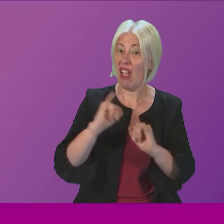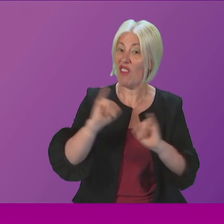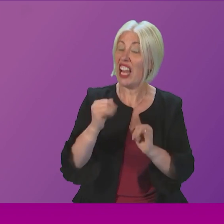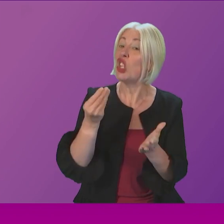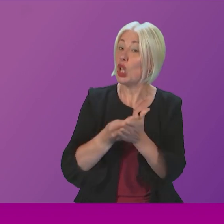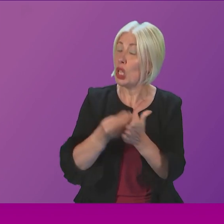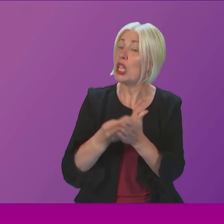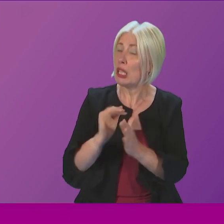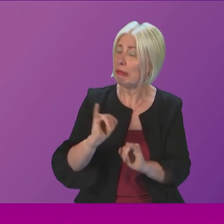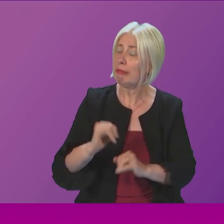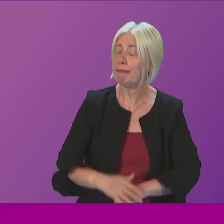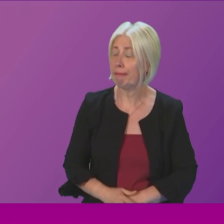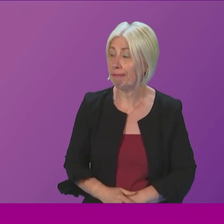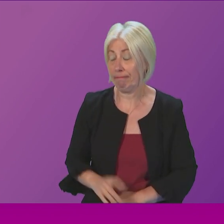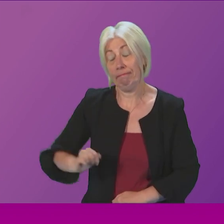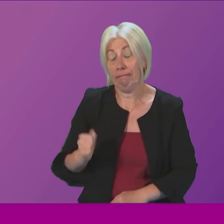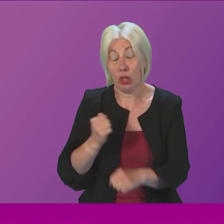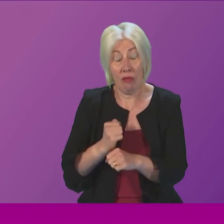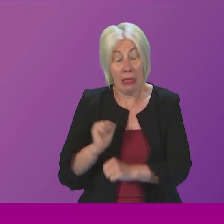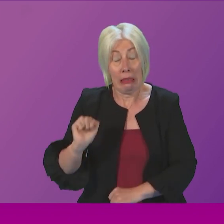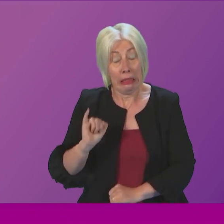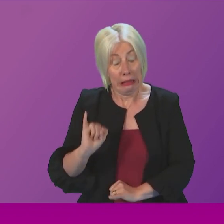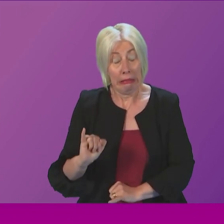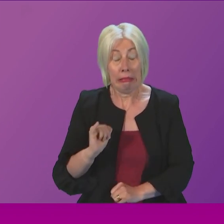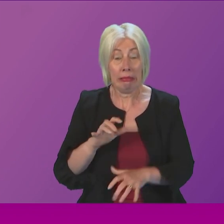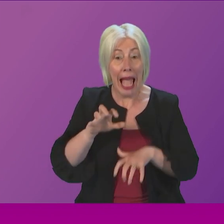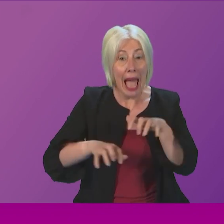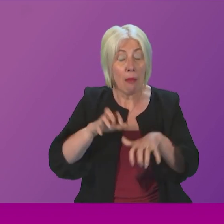The Scottish Government takes the issue of animal welfare very seriously, and I thank